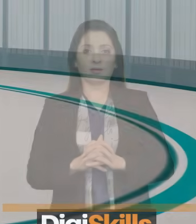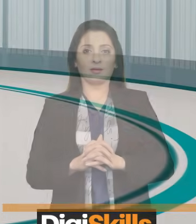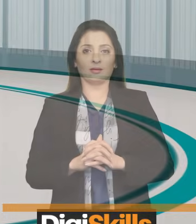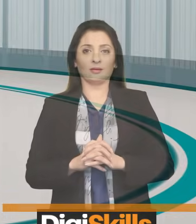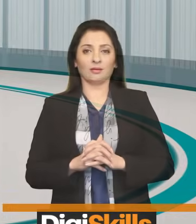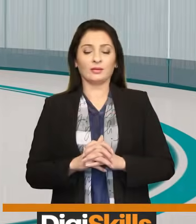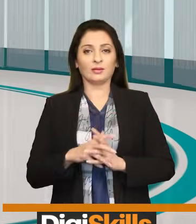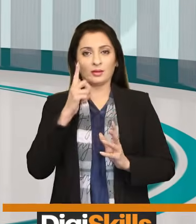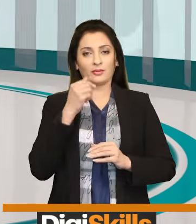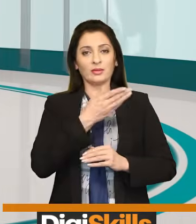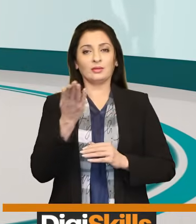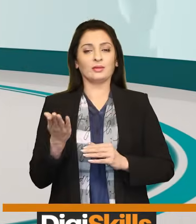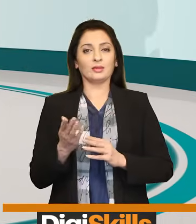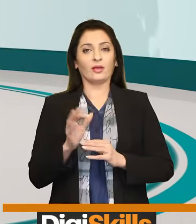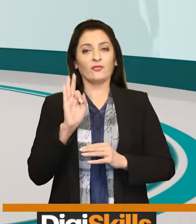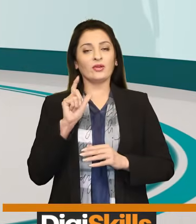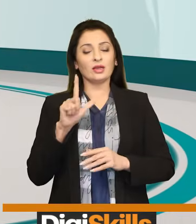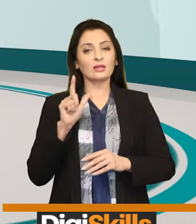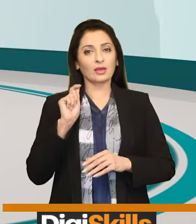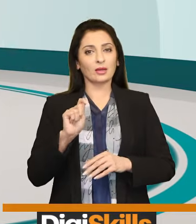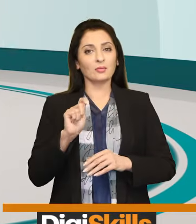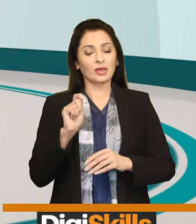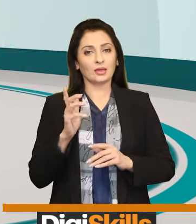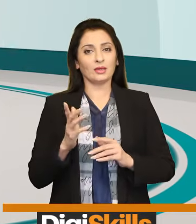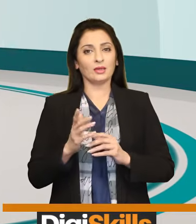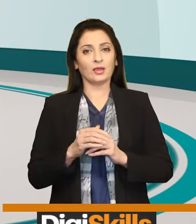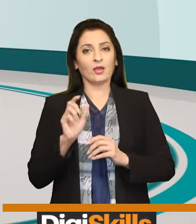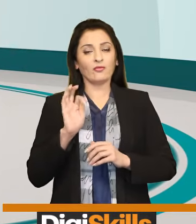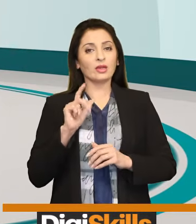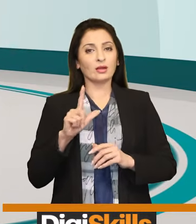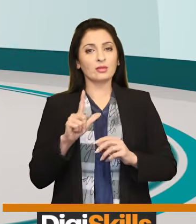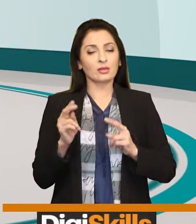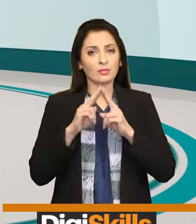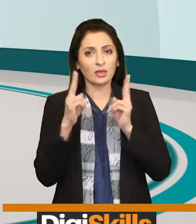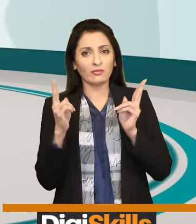Ladies and Gentlemen, for freelancing, knowledge of freelancing behavior is very important.